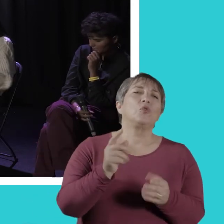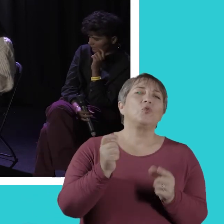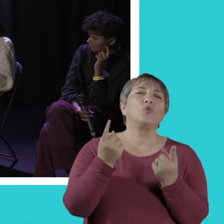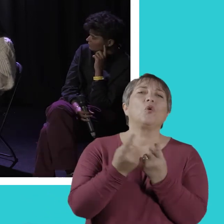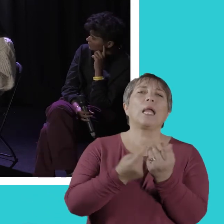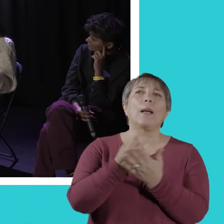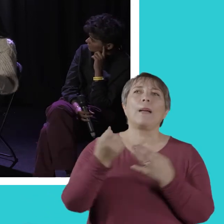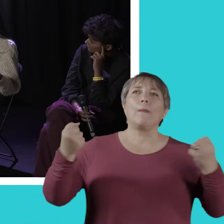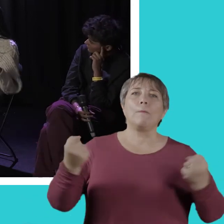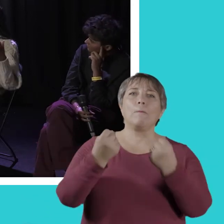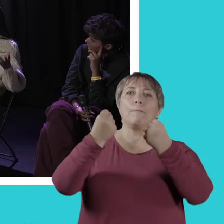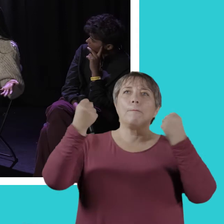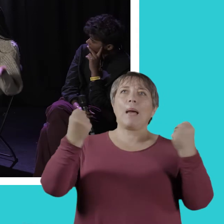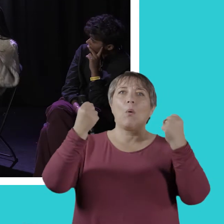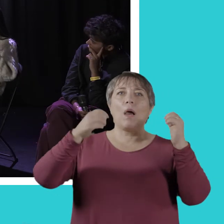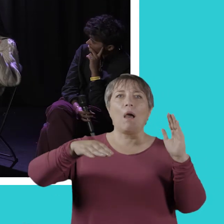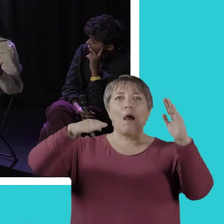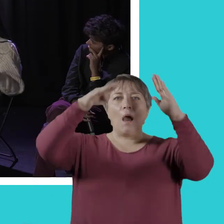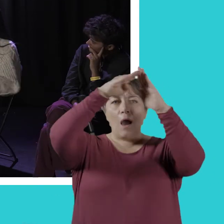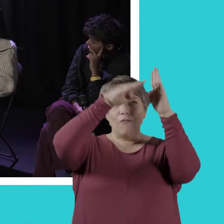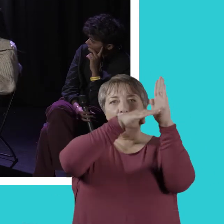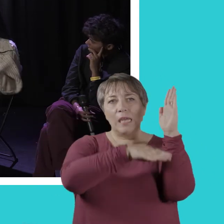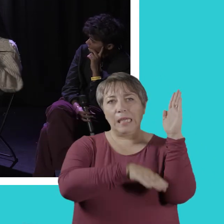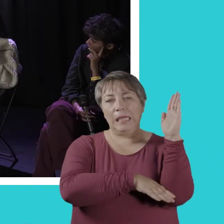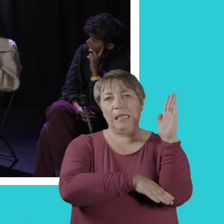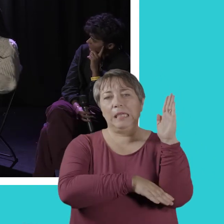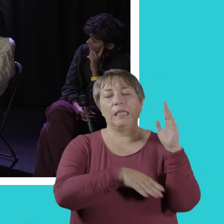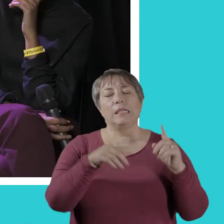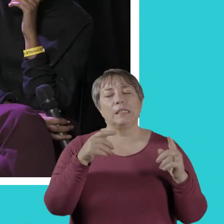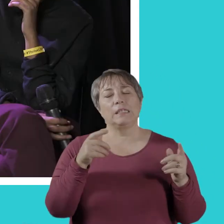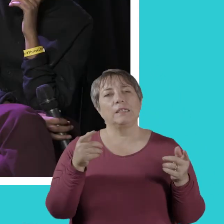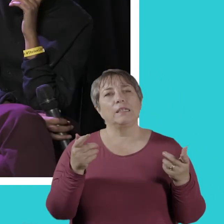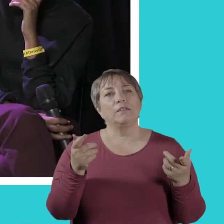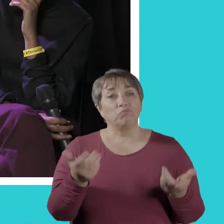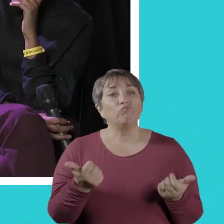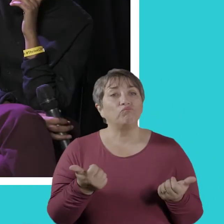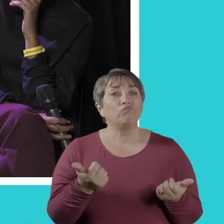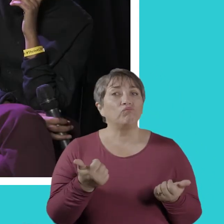shouldn't be the case if you're an expert you're an expert whether you're young or old or you know whatever race or identity you are. So I think that's really important.